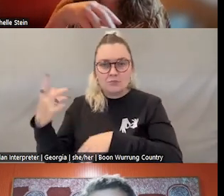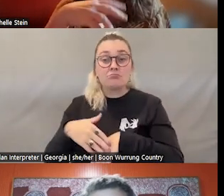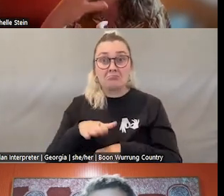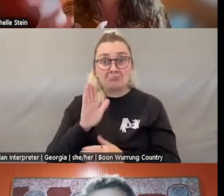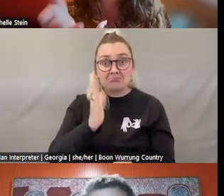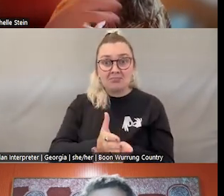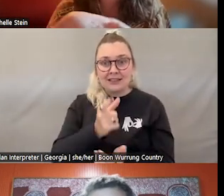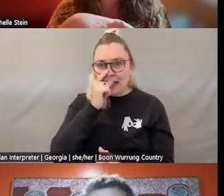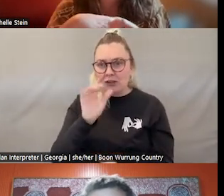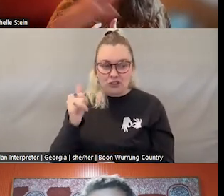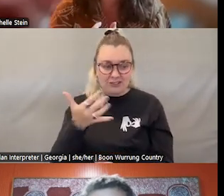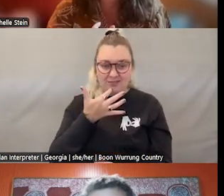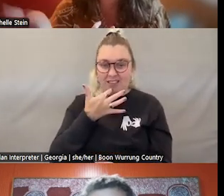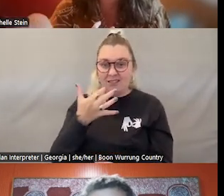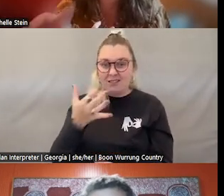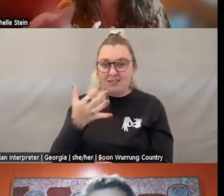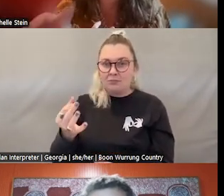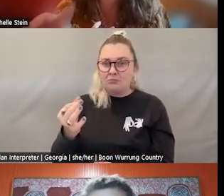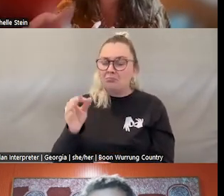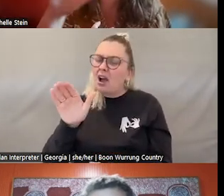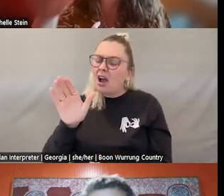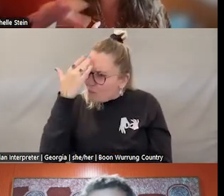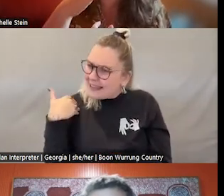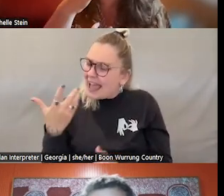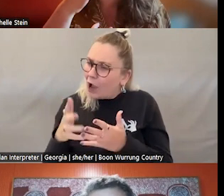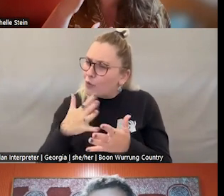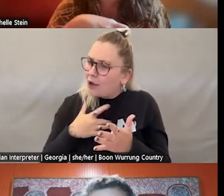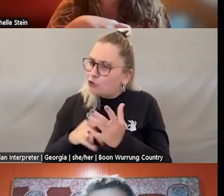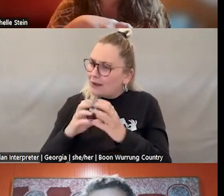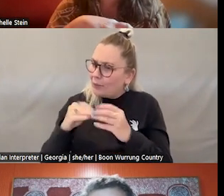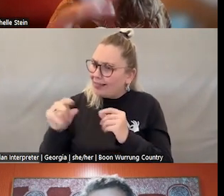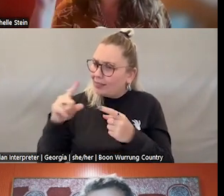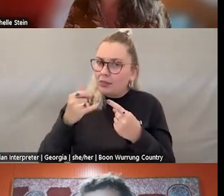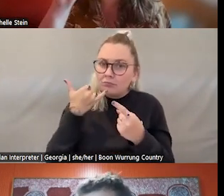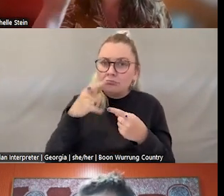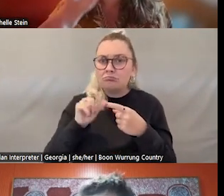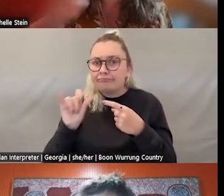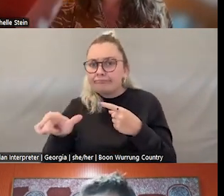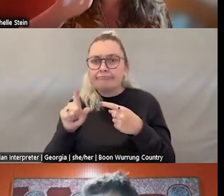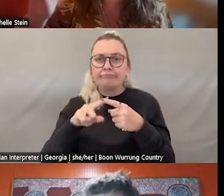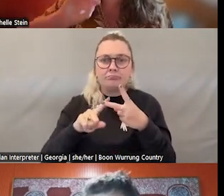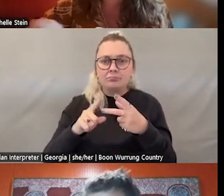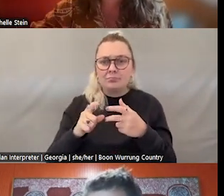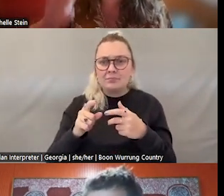you can ask somebody, remind me how you would like to be communicated with. Doublecheck boxes